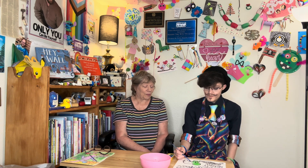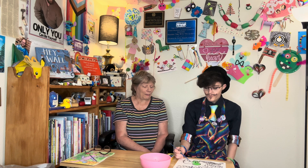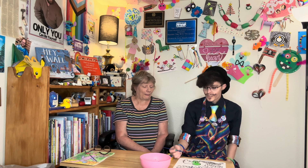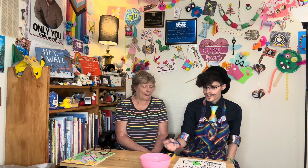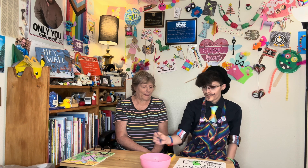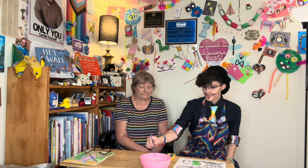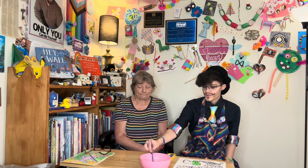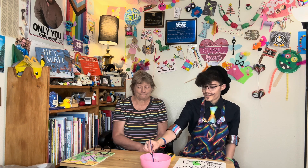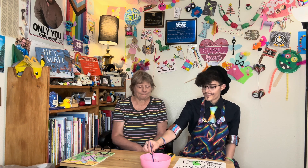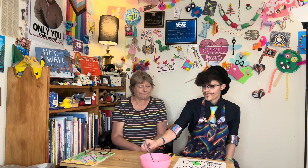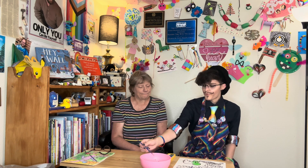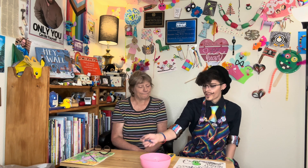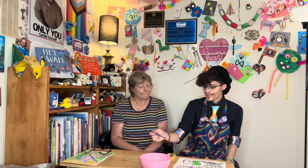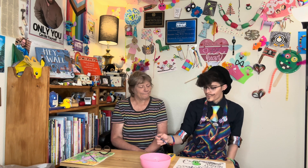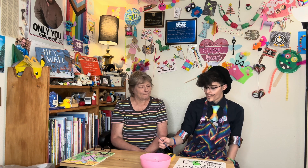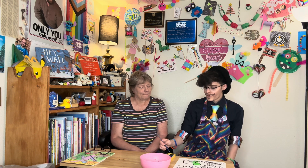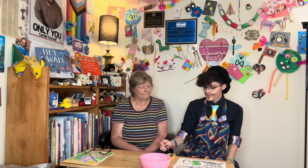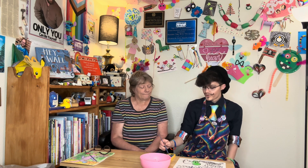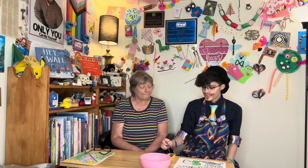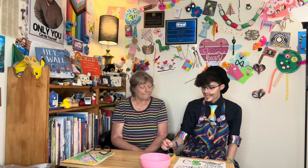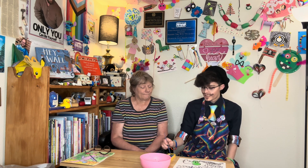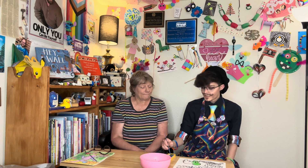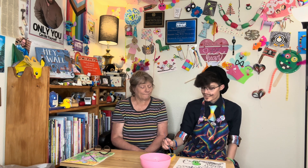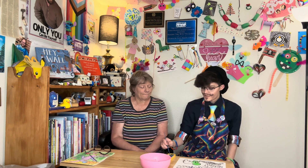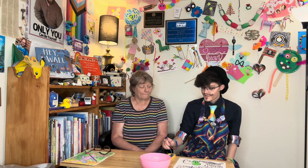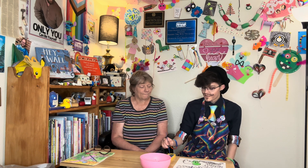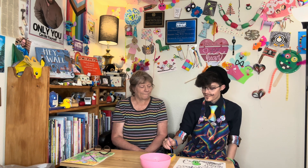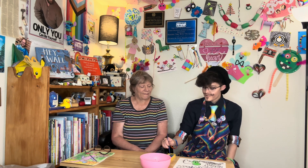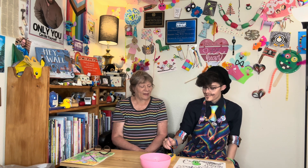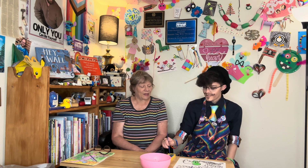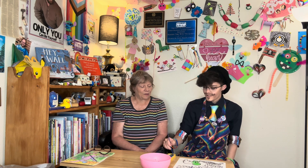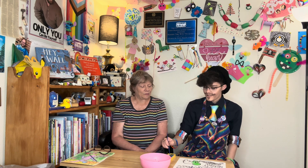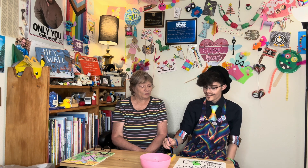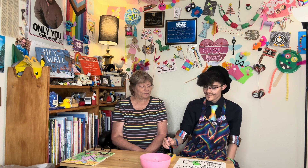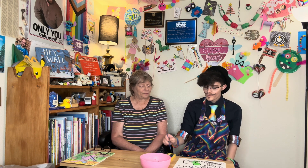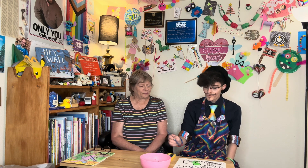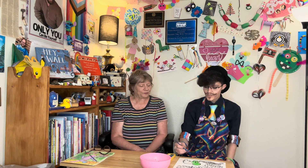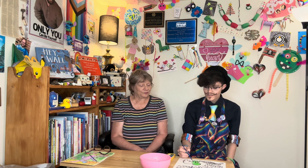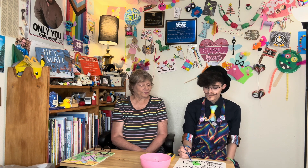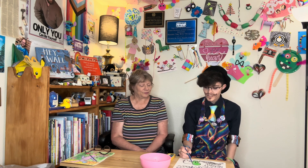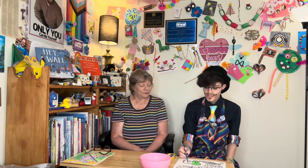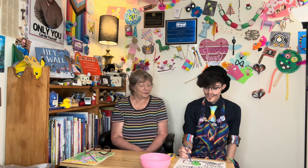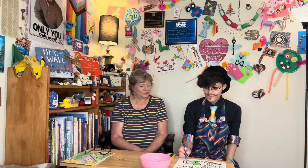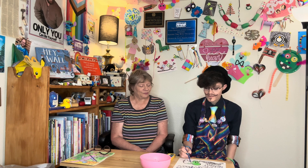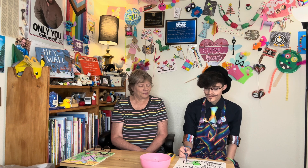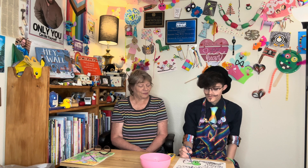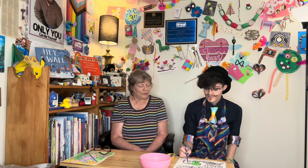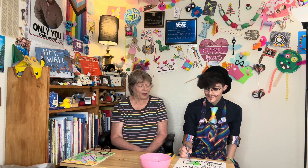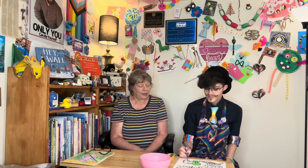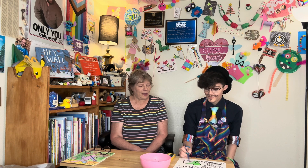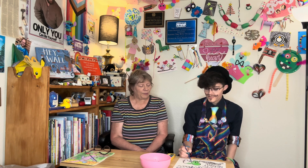of fun colors, and following where your line leads, and super fun stuff like that. So... BARB: Yeah, I'm